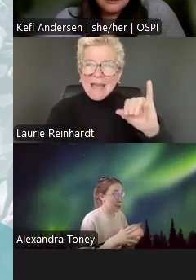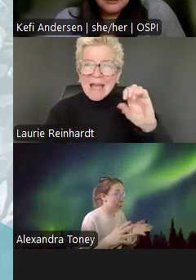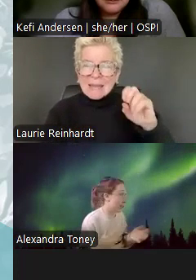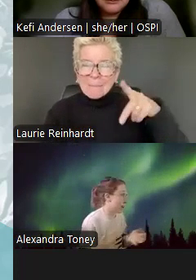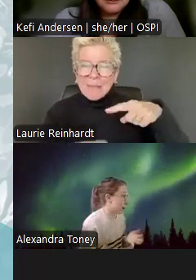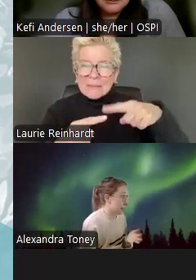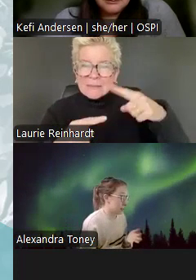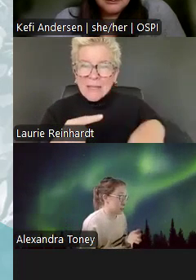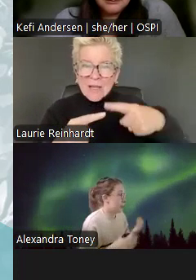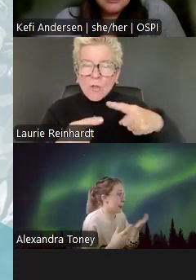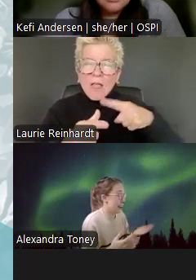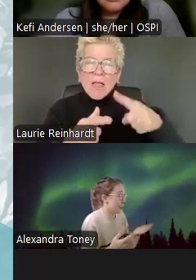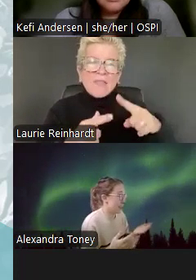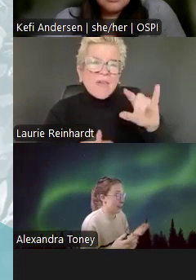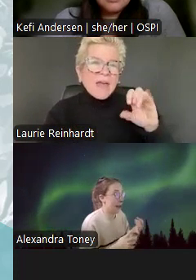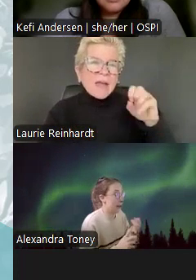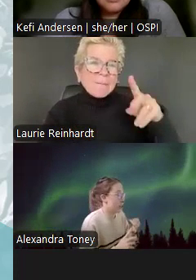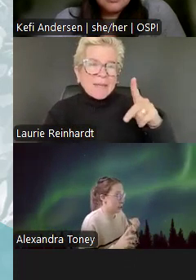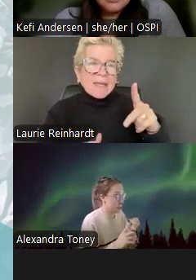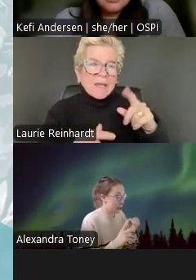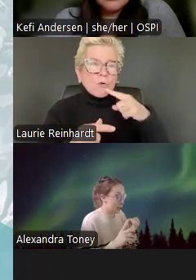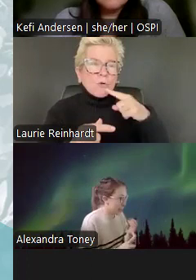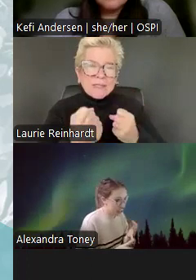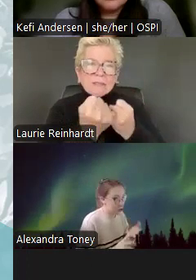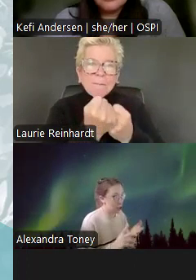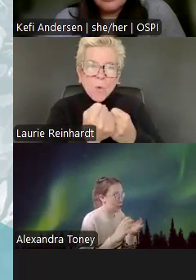across environment just going to include collaboration with chined teachers and